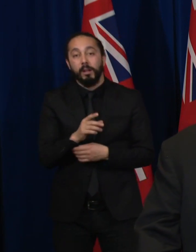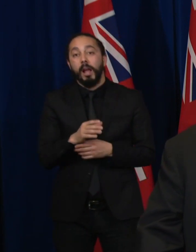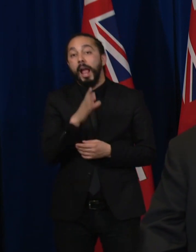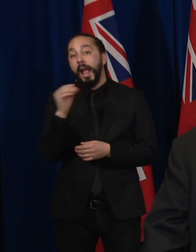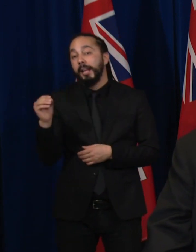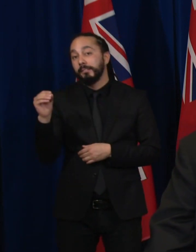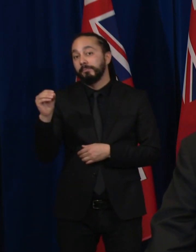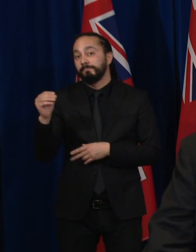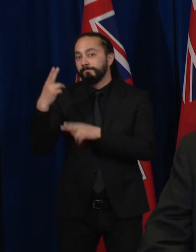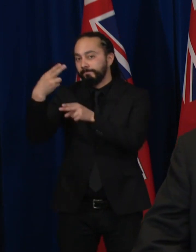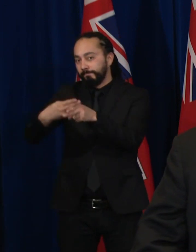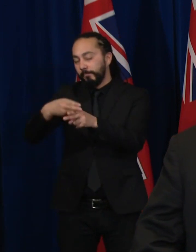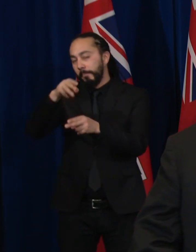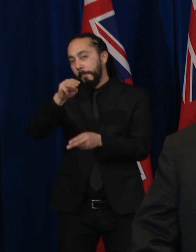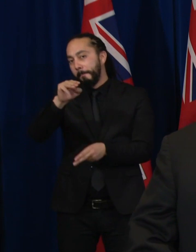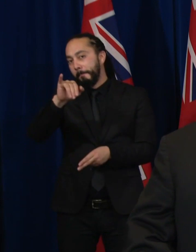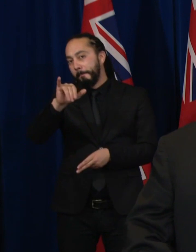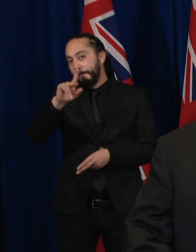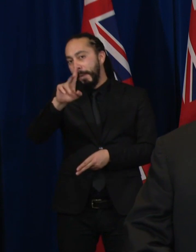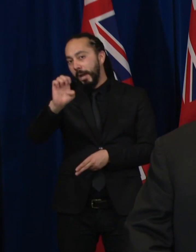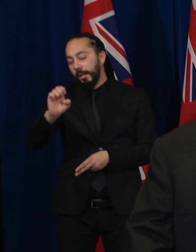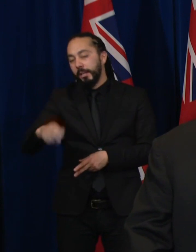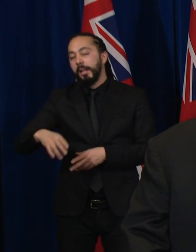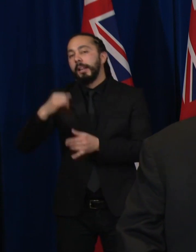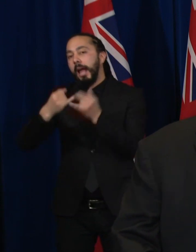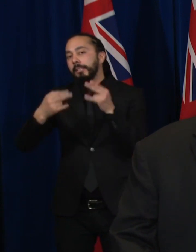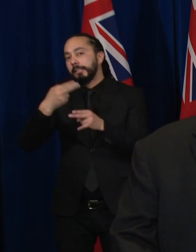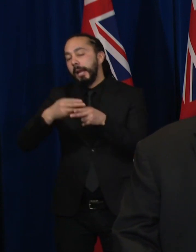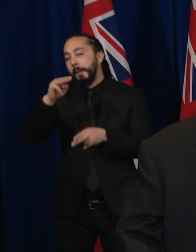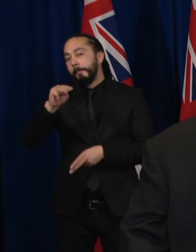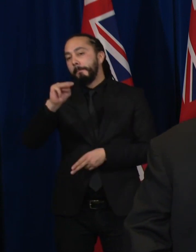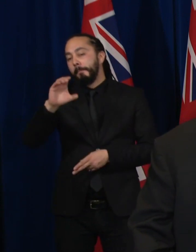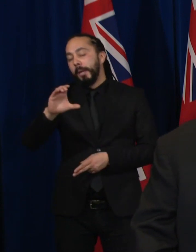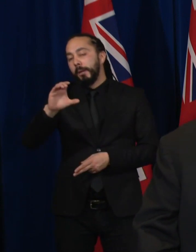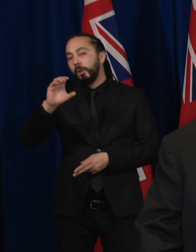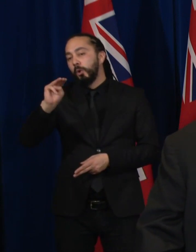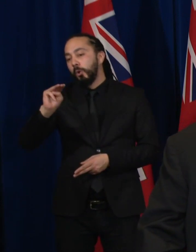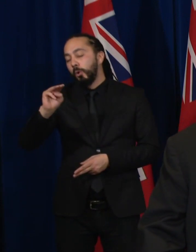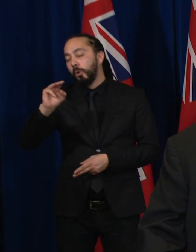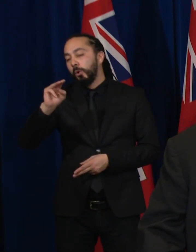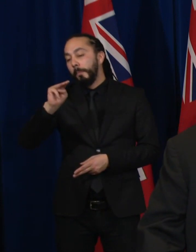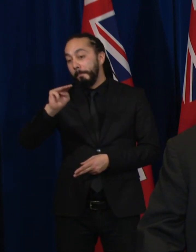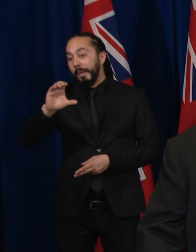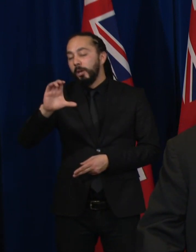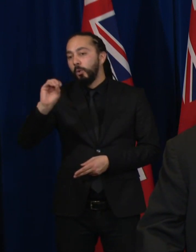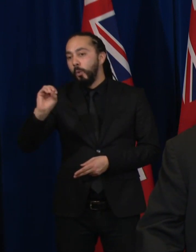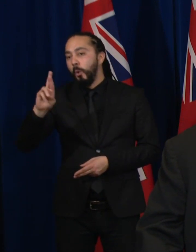services board and Mike Mc McCormick. They're champions. Way to go. That's great news. I appreciate that.